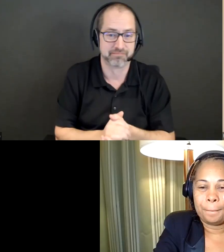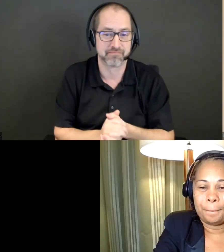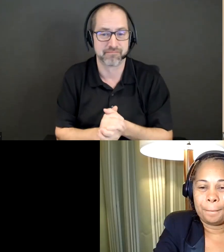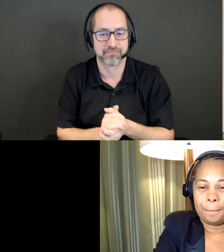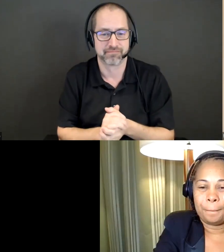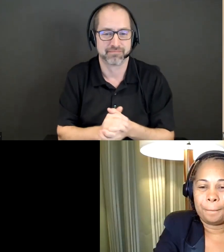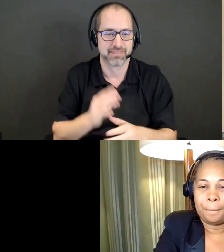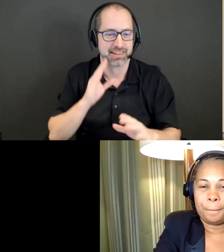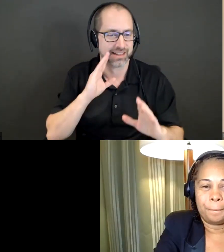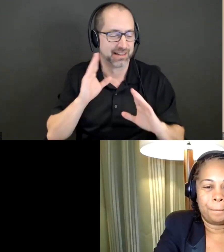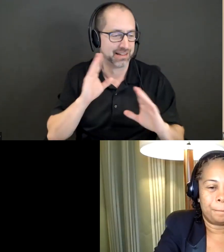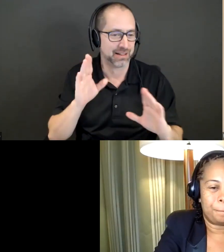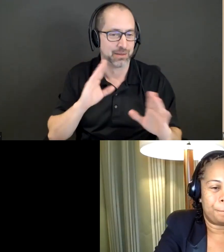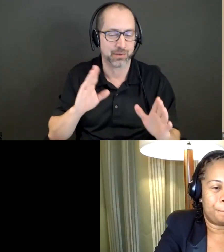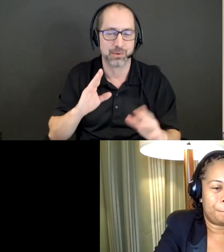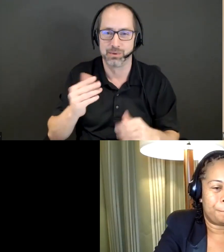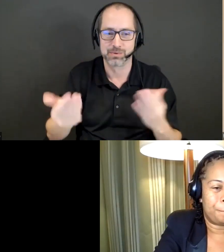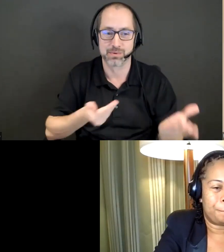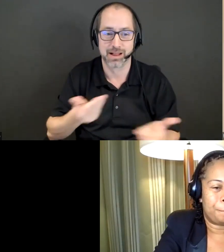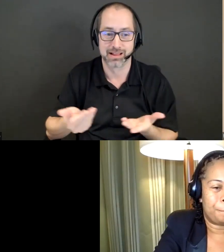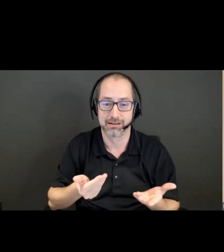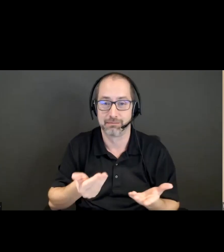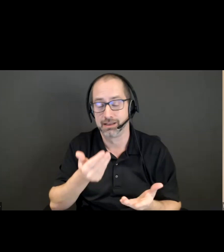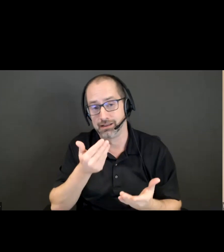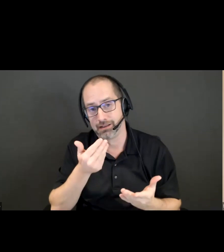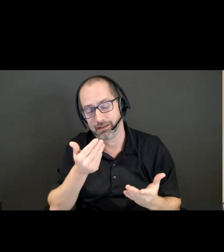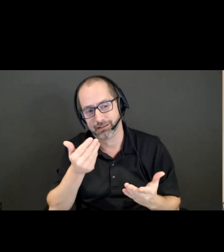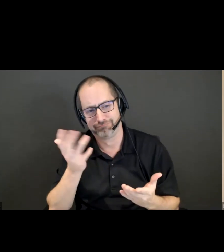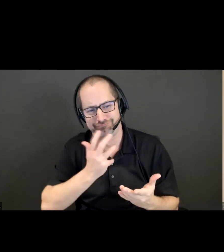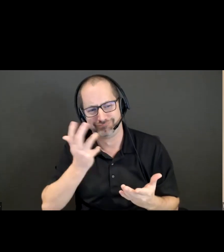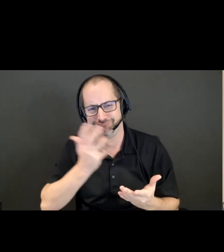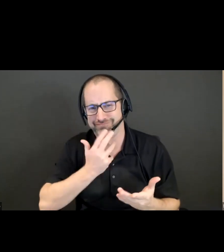Hello everyone welcome to the session thank you so much for being here with us today.